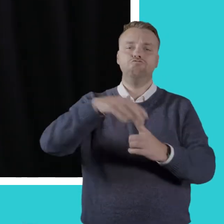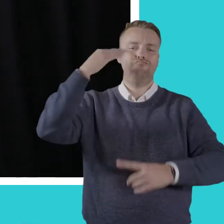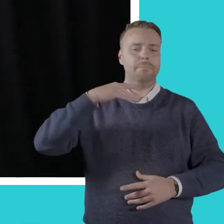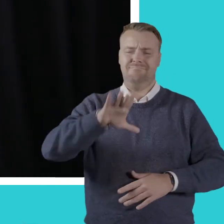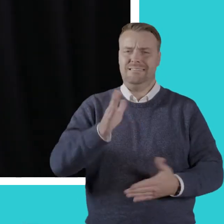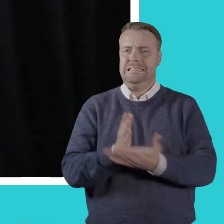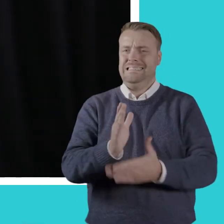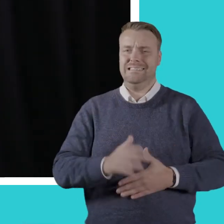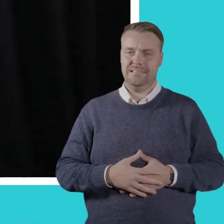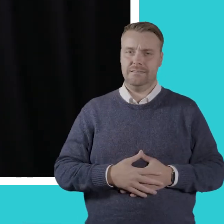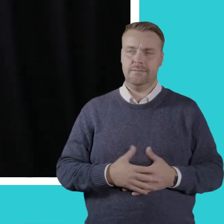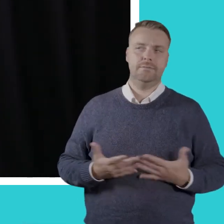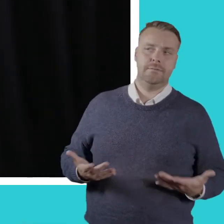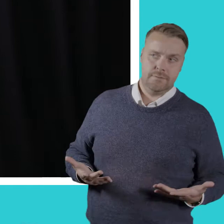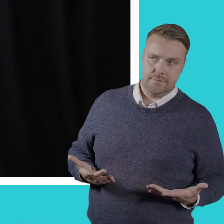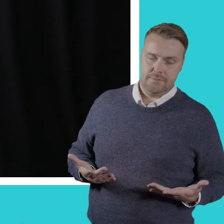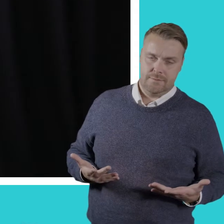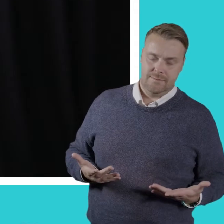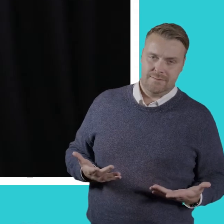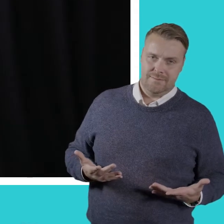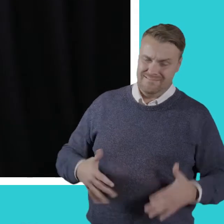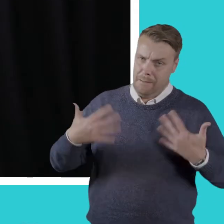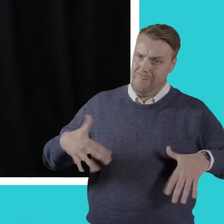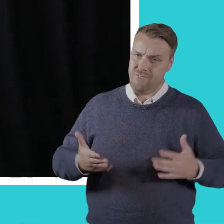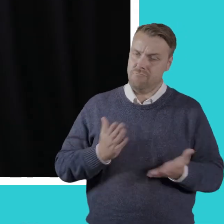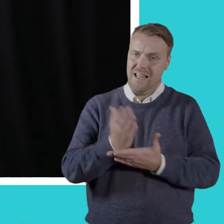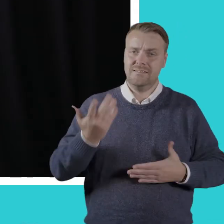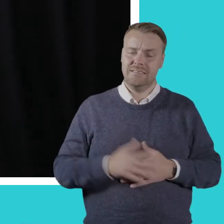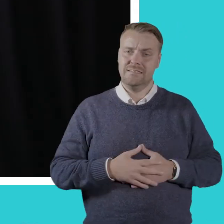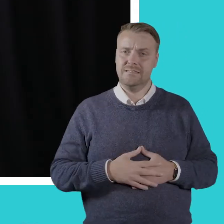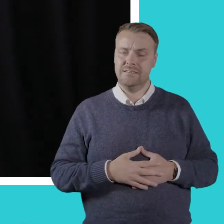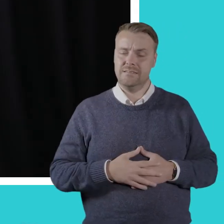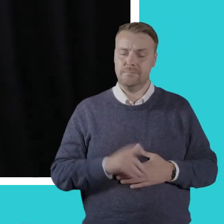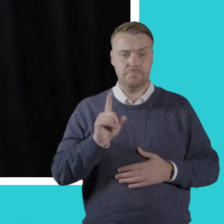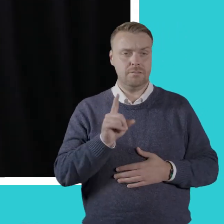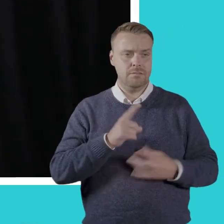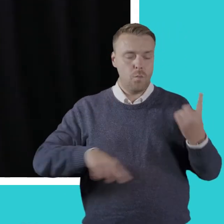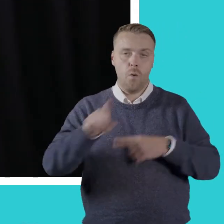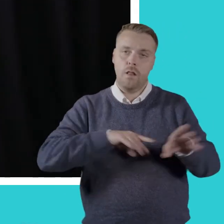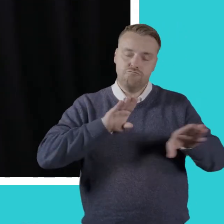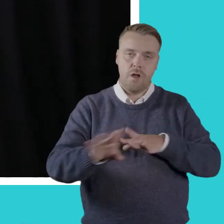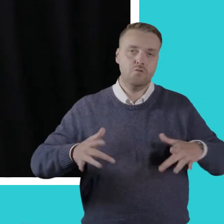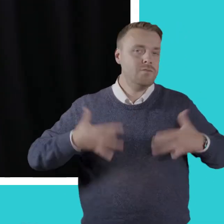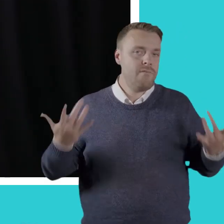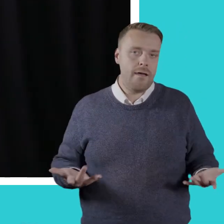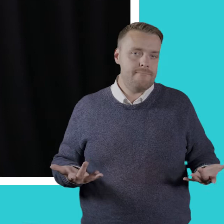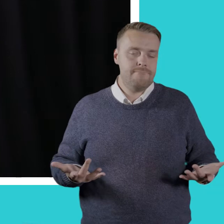okay? And this is it's a very painful reality but we are all trying to survive okay and I